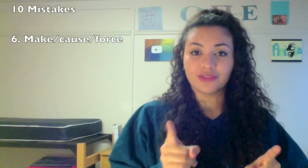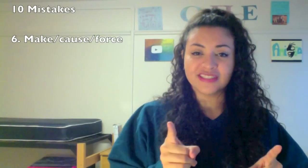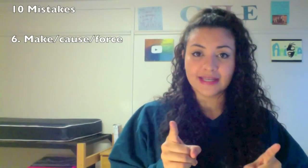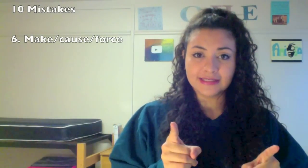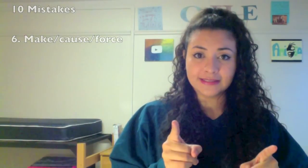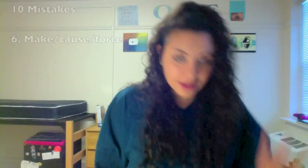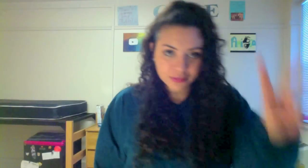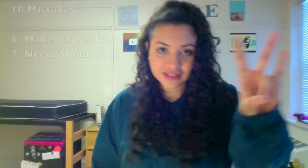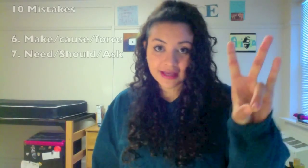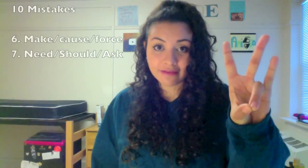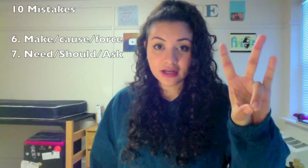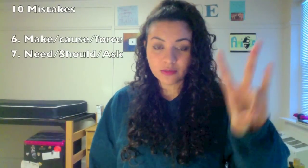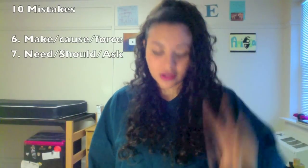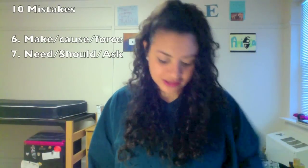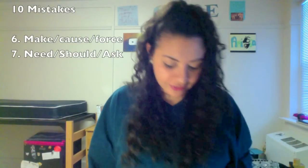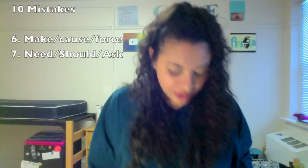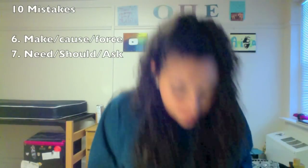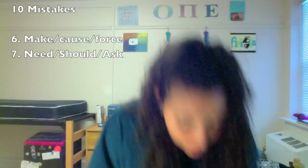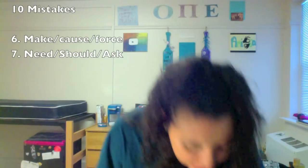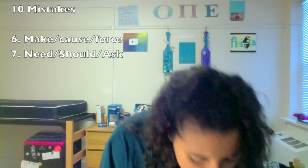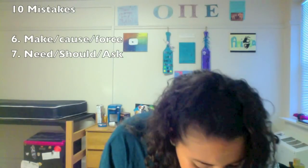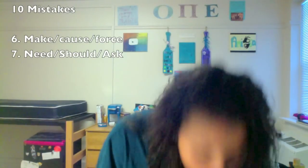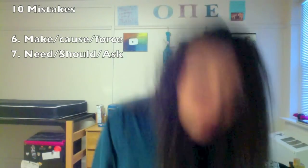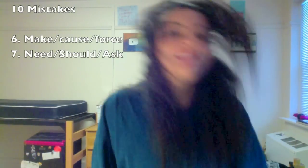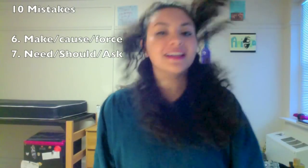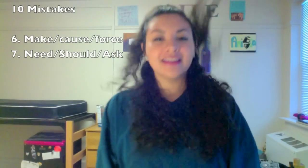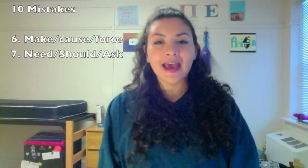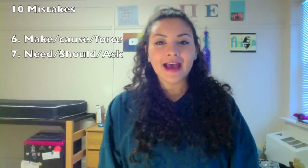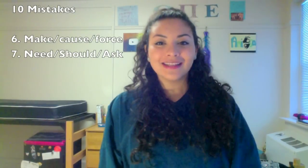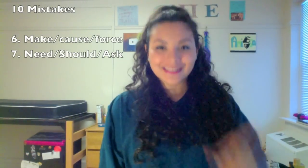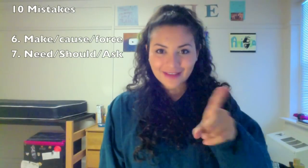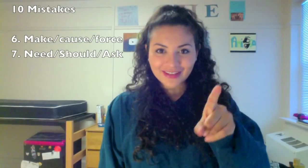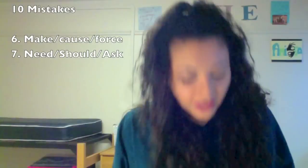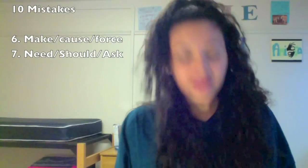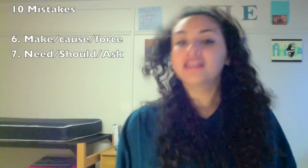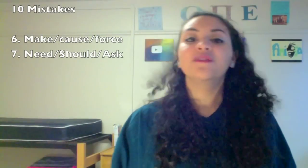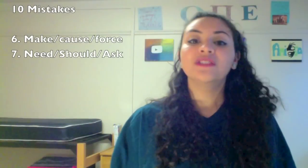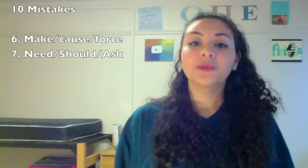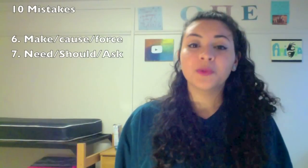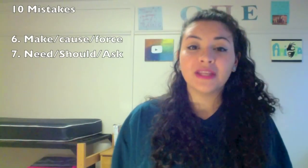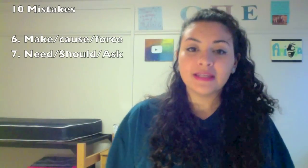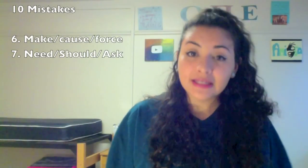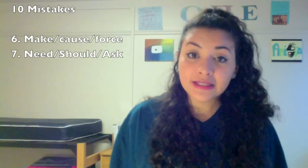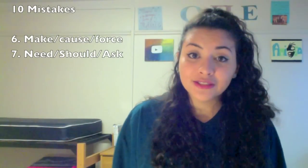are different signs. Number 7! We're on 7 right? Yeah! 7!. The difference between Need,